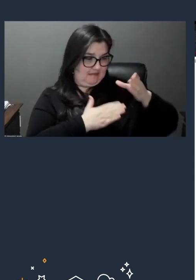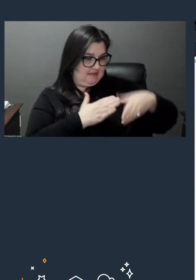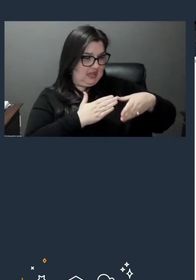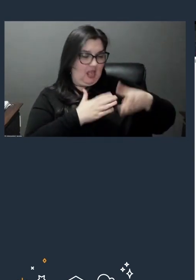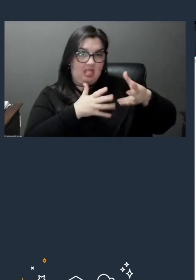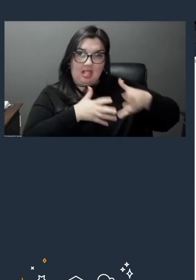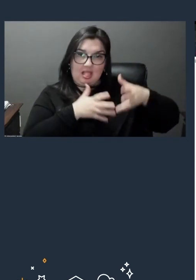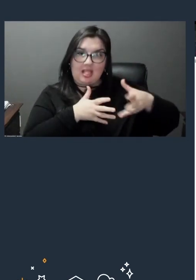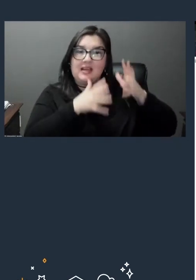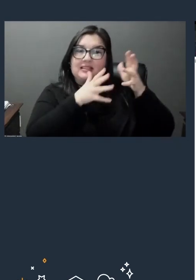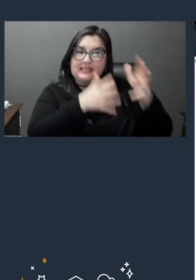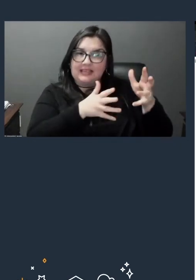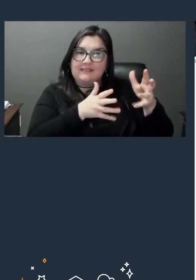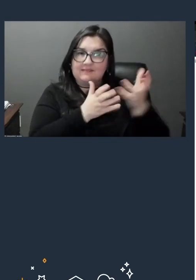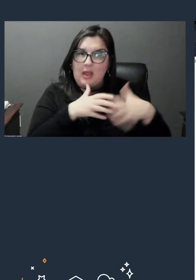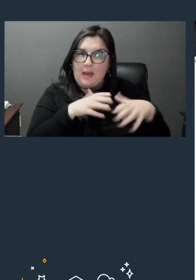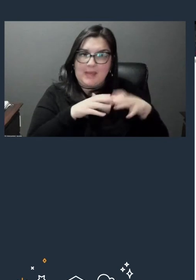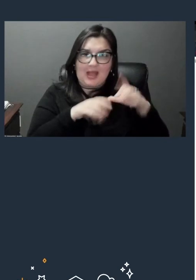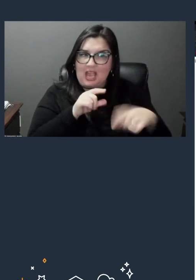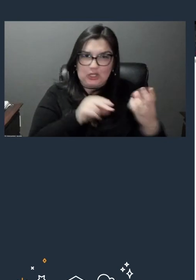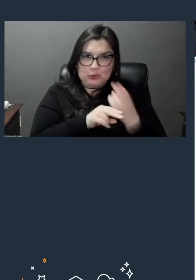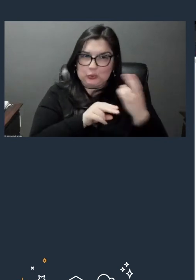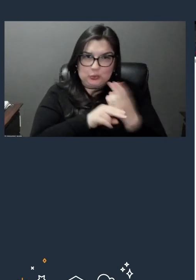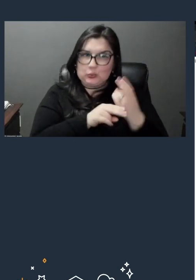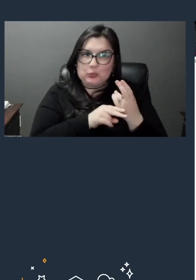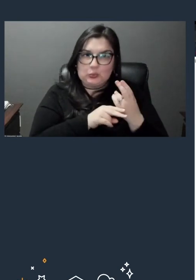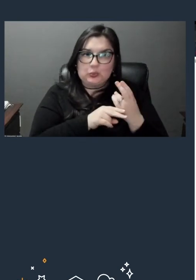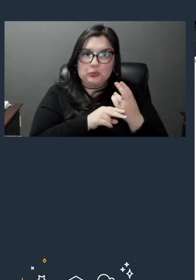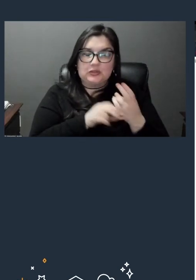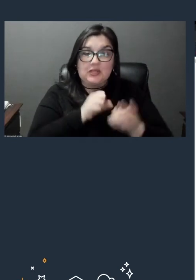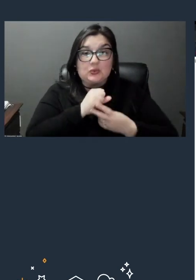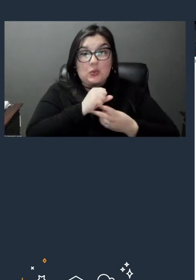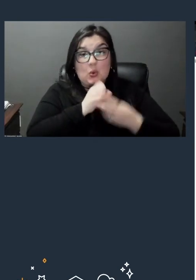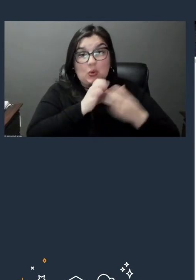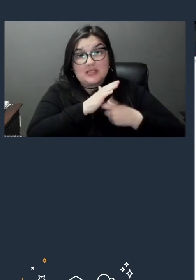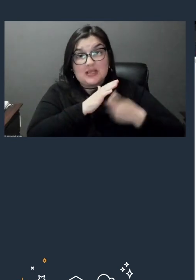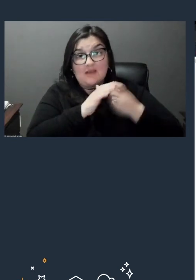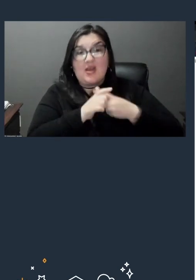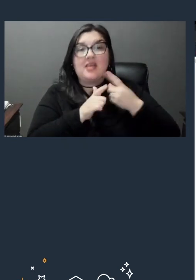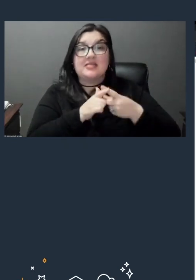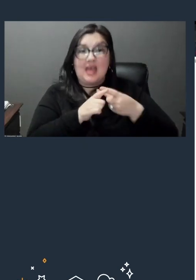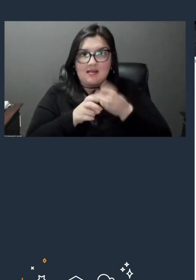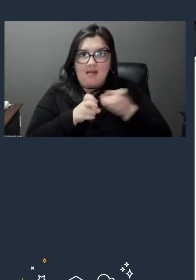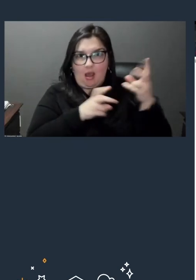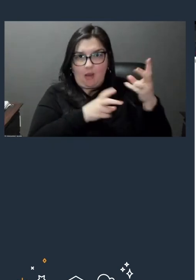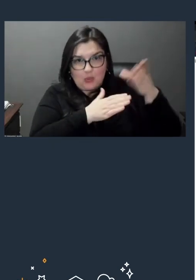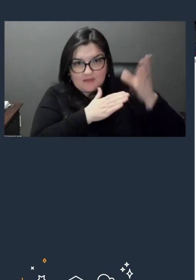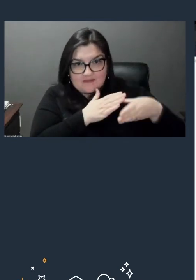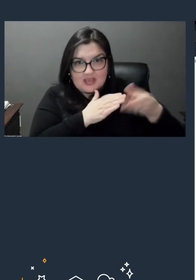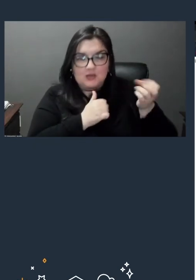in an unusable state and incur storage cost until the upload process is finished, or until the incomplete parts are removed.